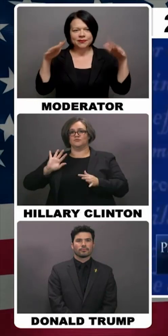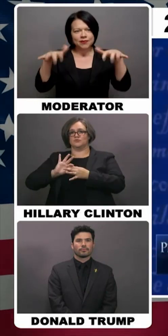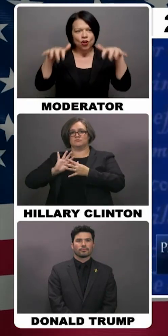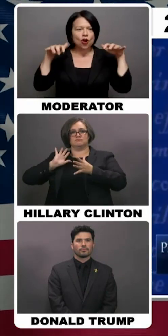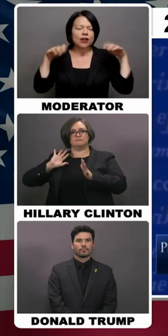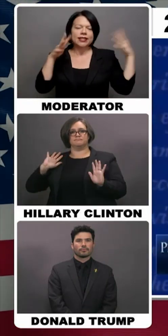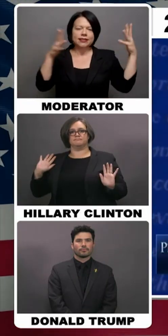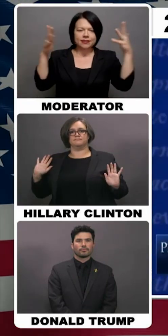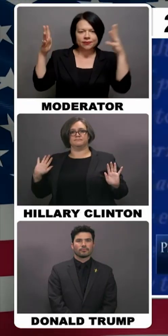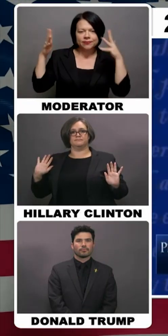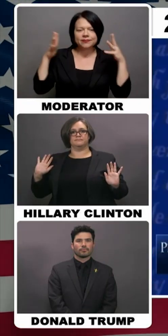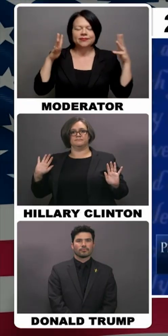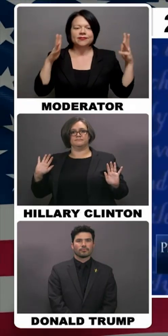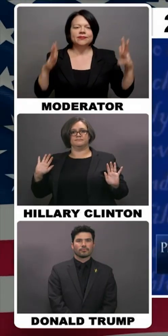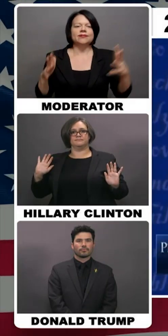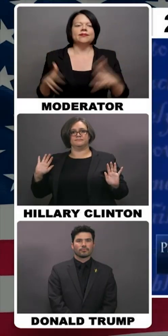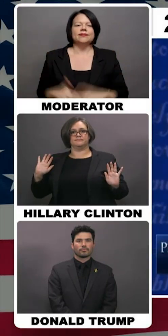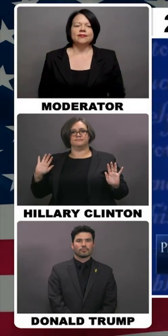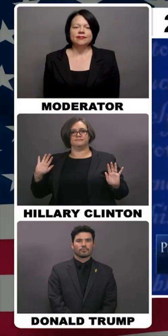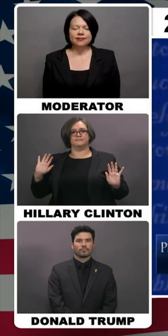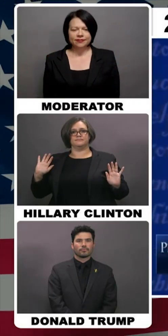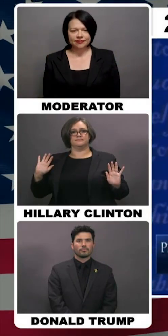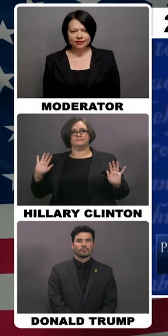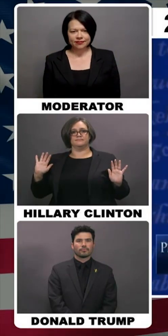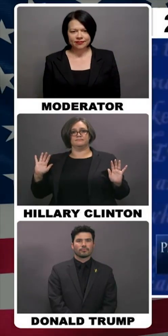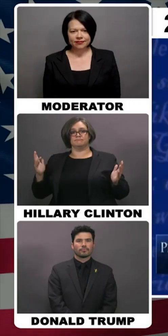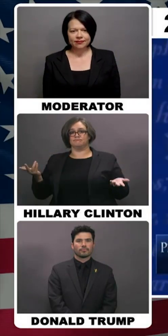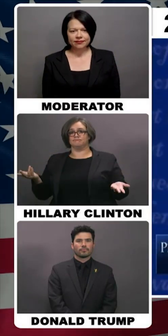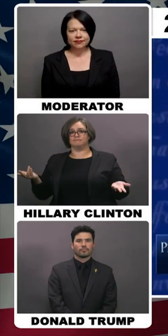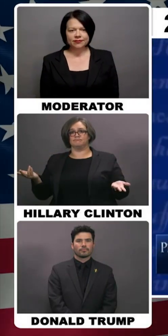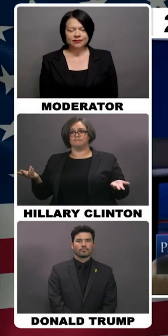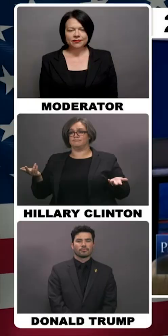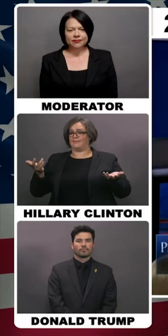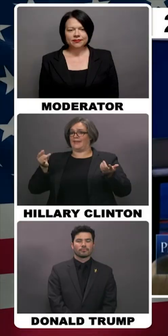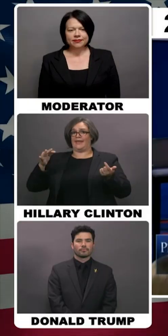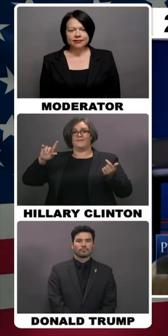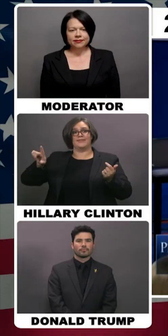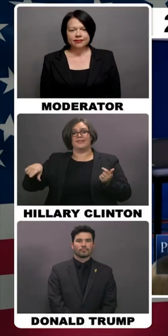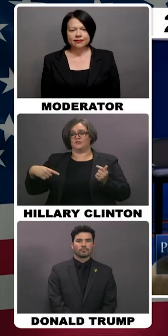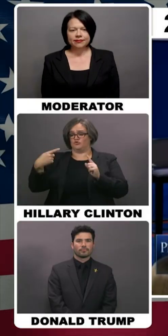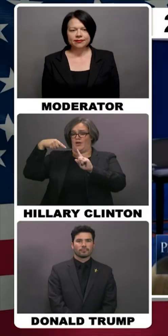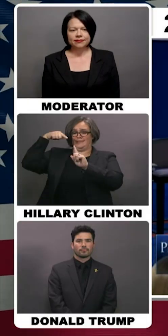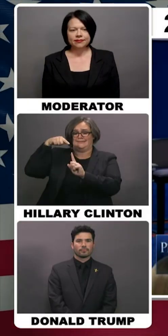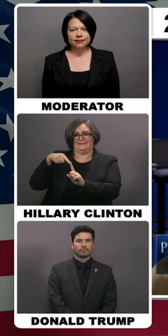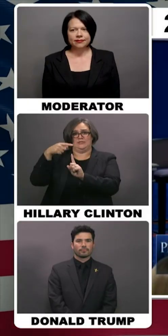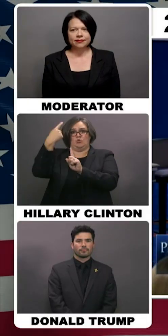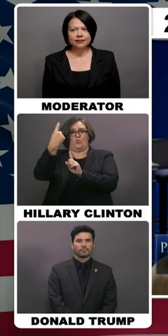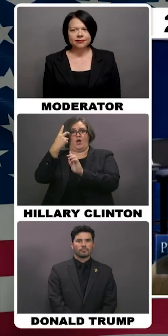And look, if this were just about one video, maybe